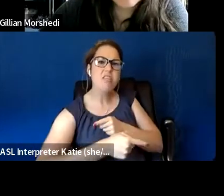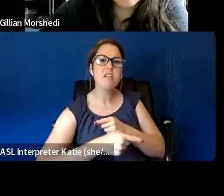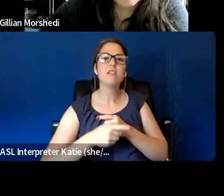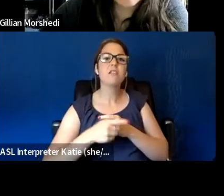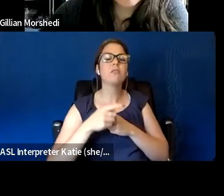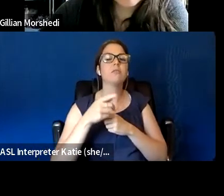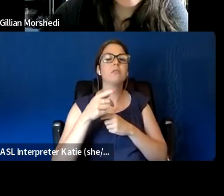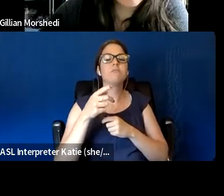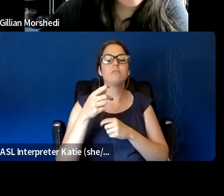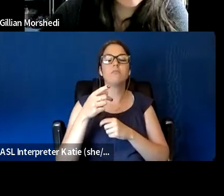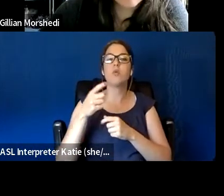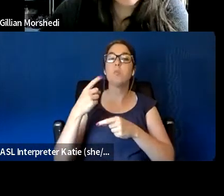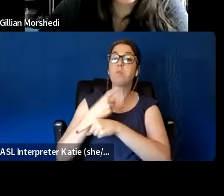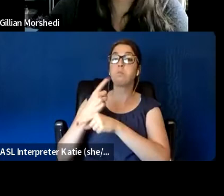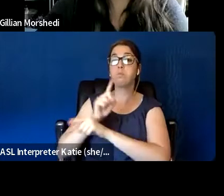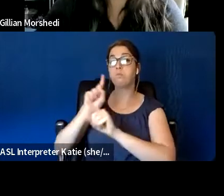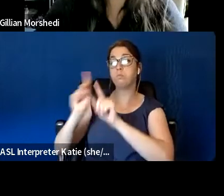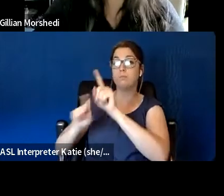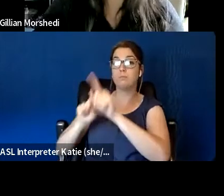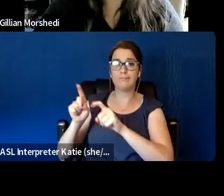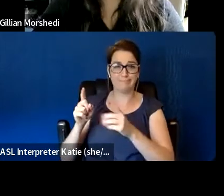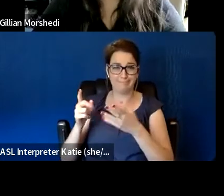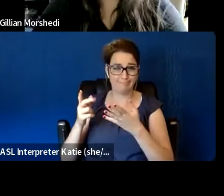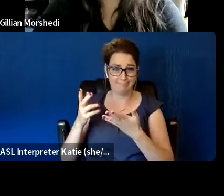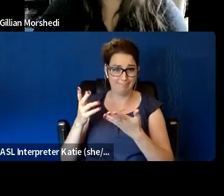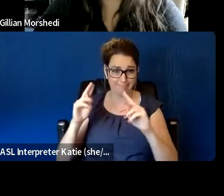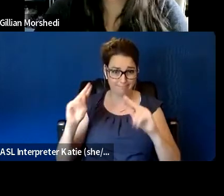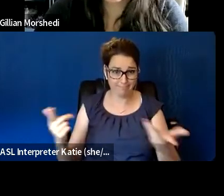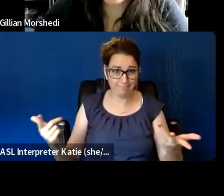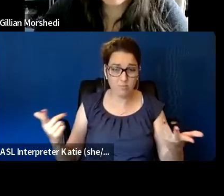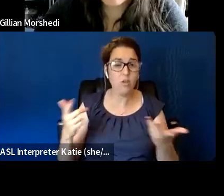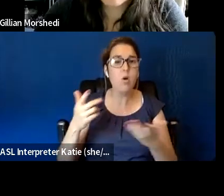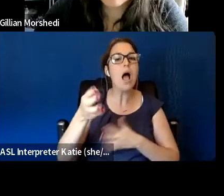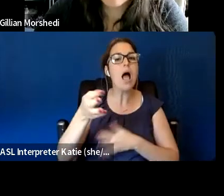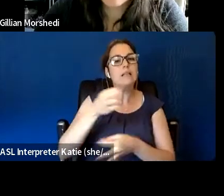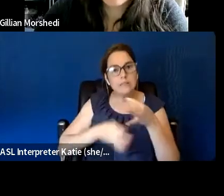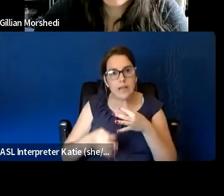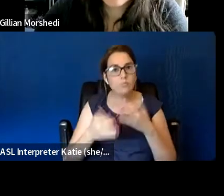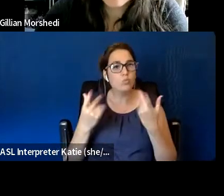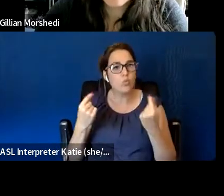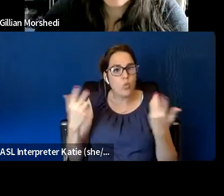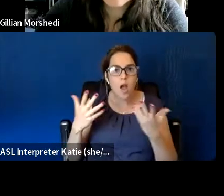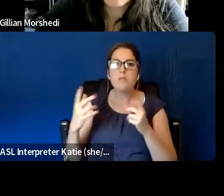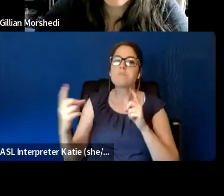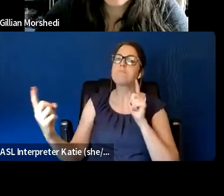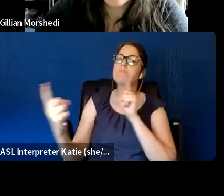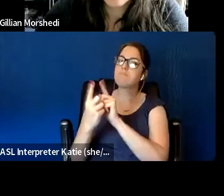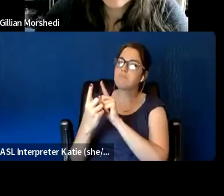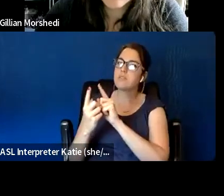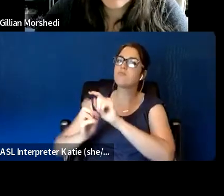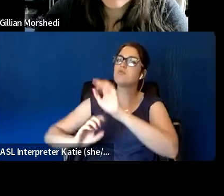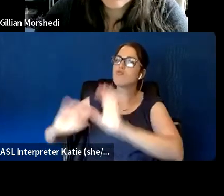of regular engagement and solely getting to know them, find them a cup of coffee or something,